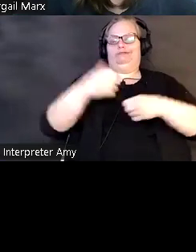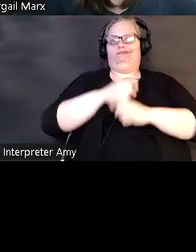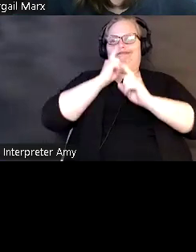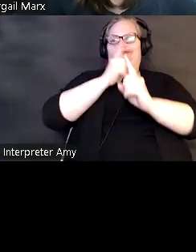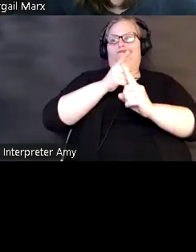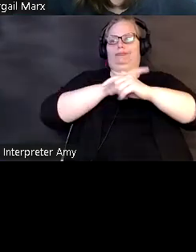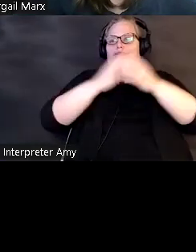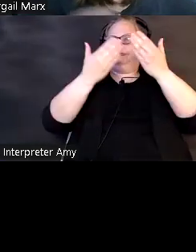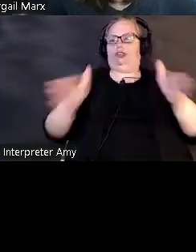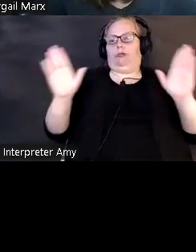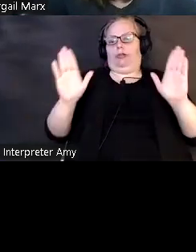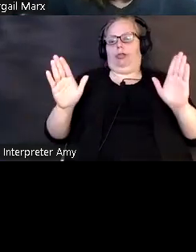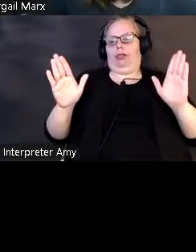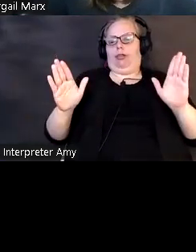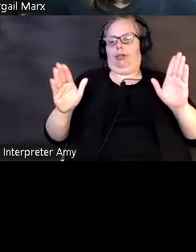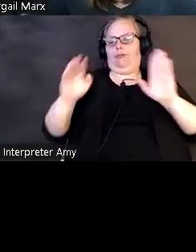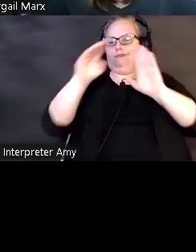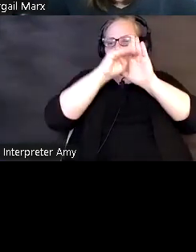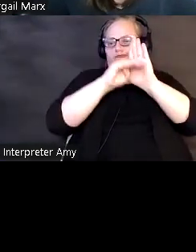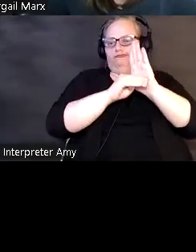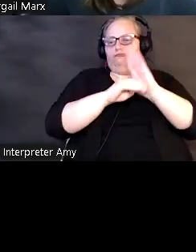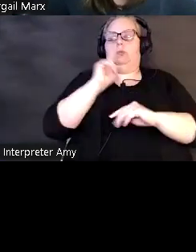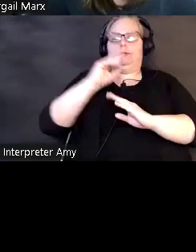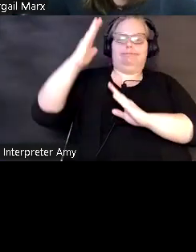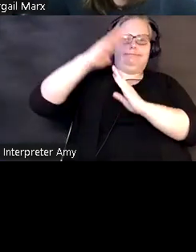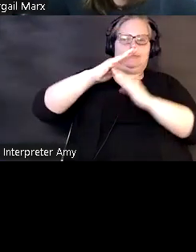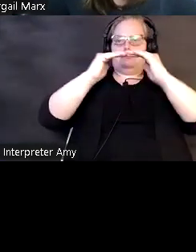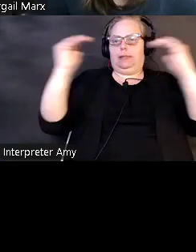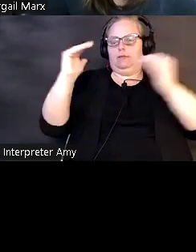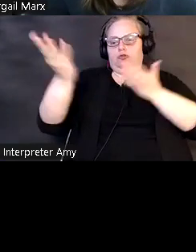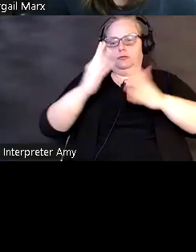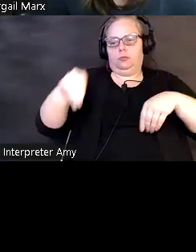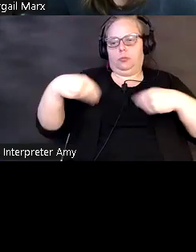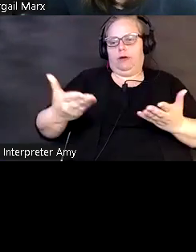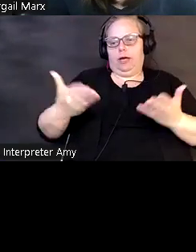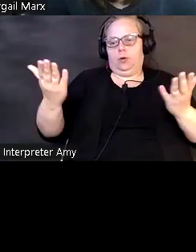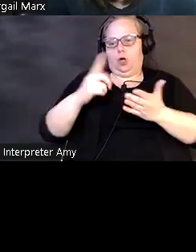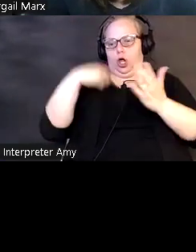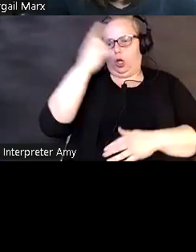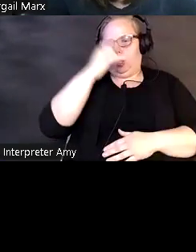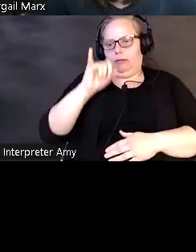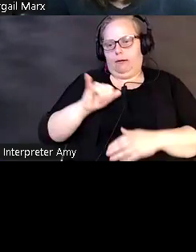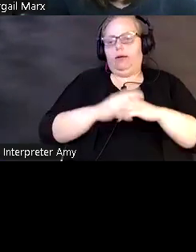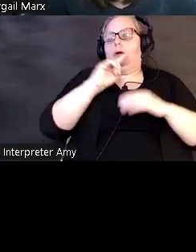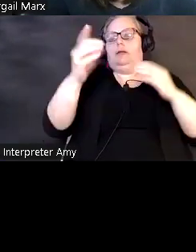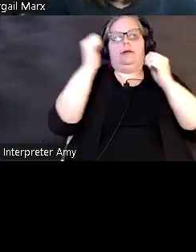should be our gold level of service, our across the board, this is what every school district